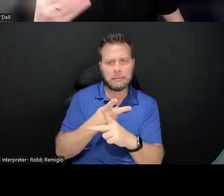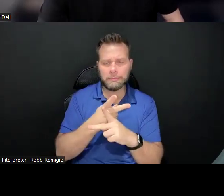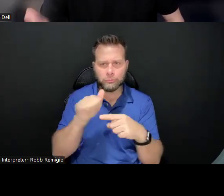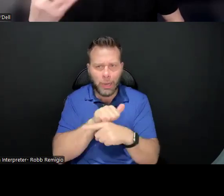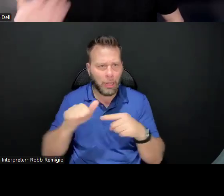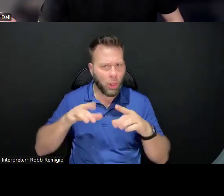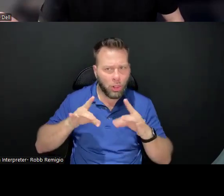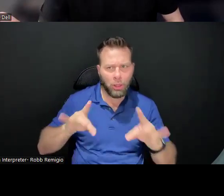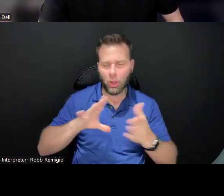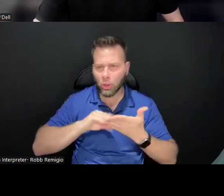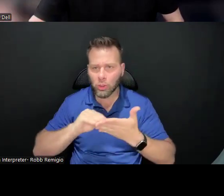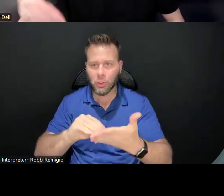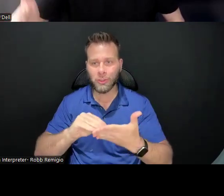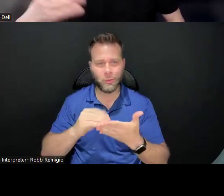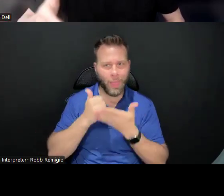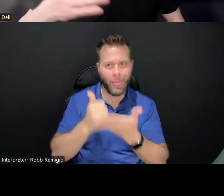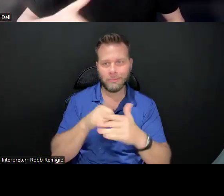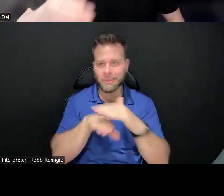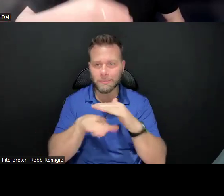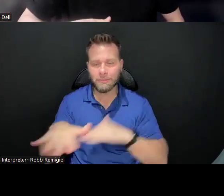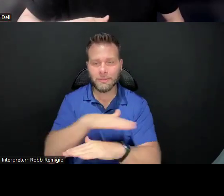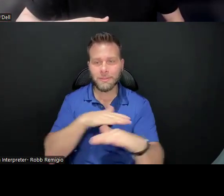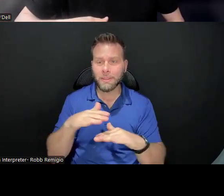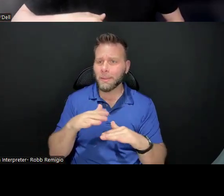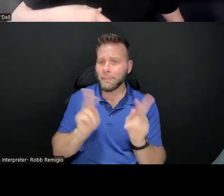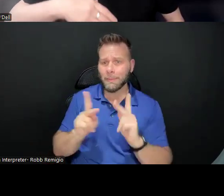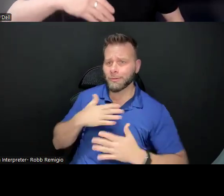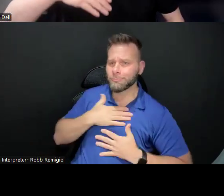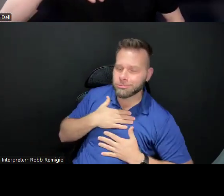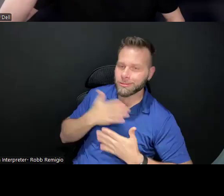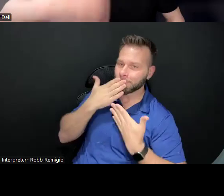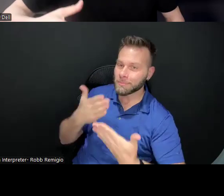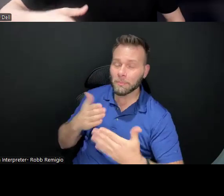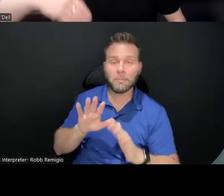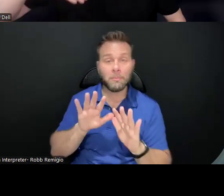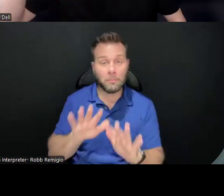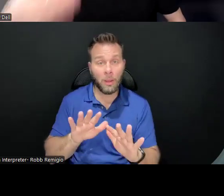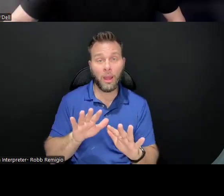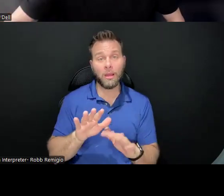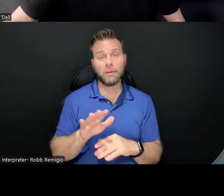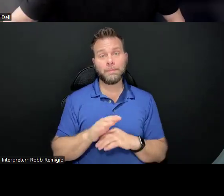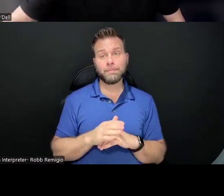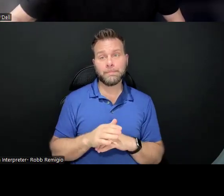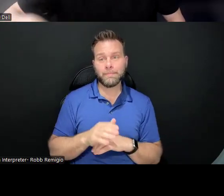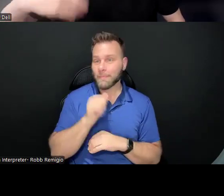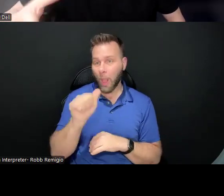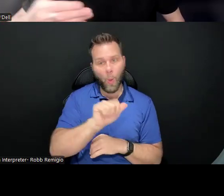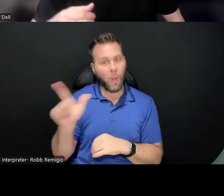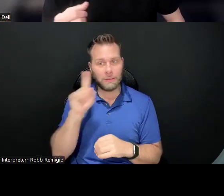helpful. Anything you do to make yourself more accessible is warmly appreciated. Don't have fantasies about the